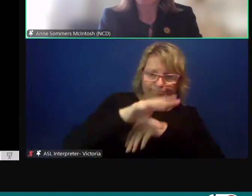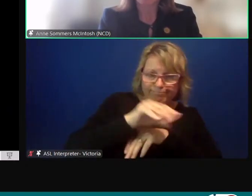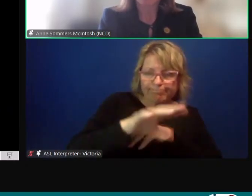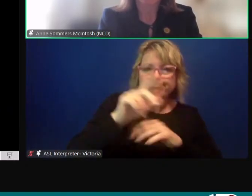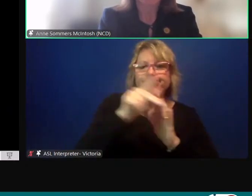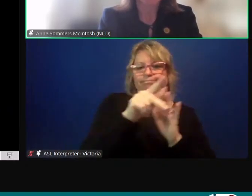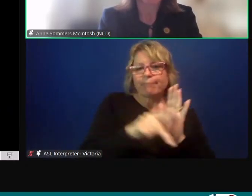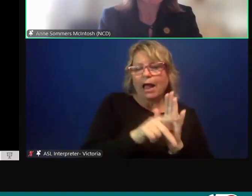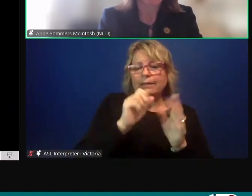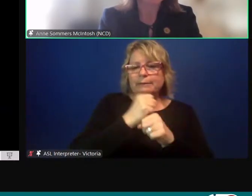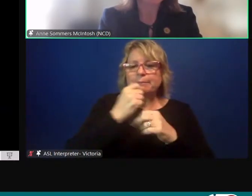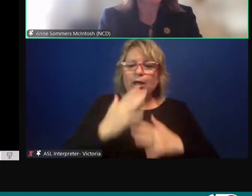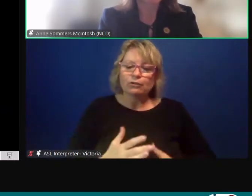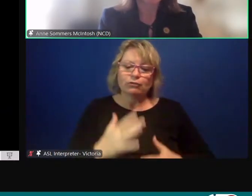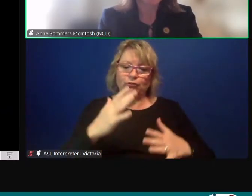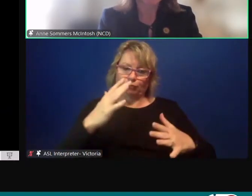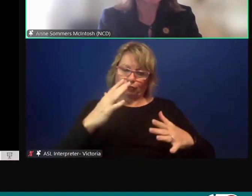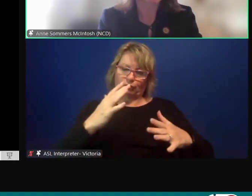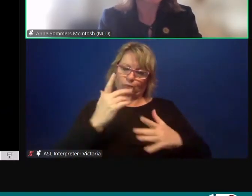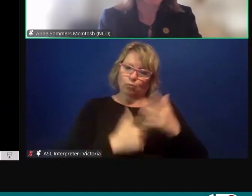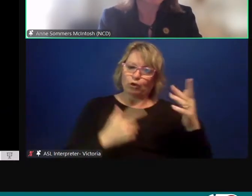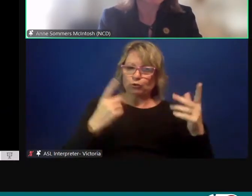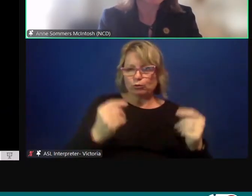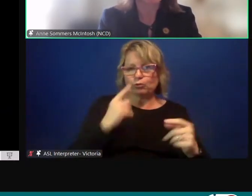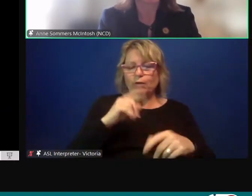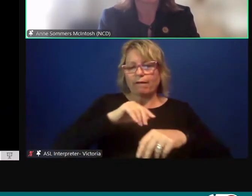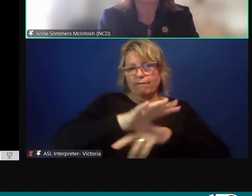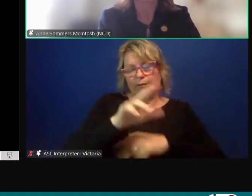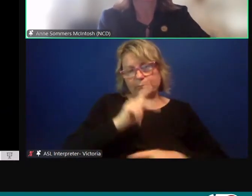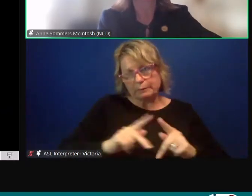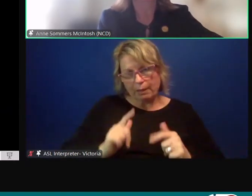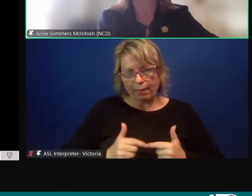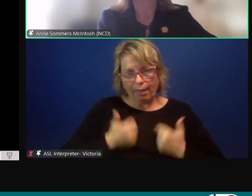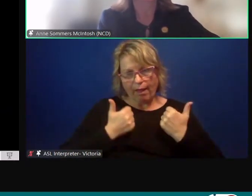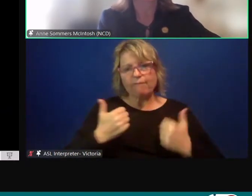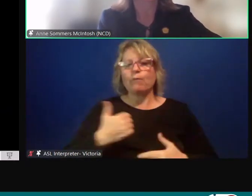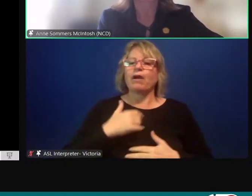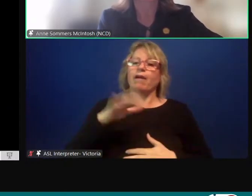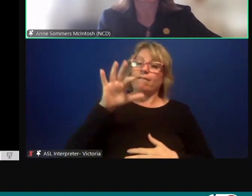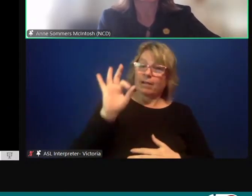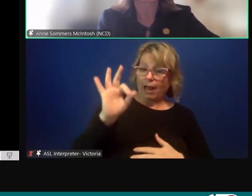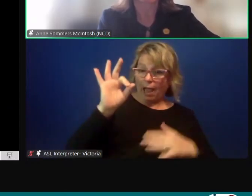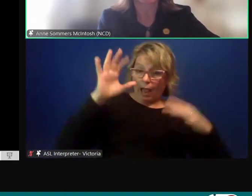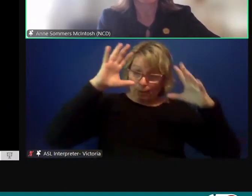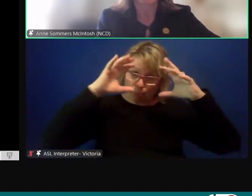things that affect people's lives. We're comprised of 9 presidential and congressional appointees,